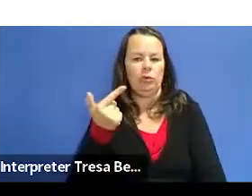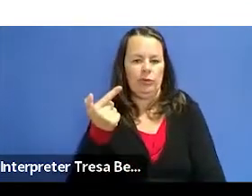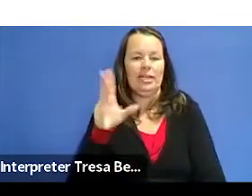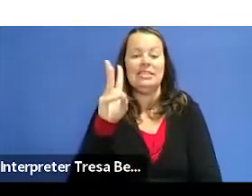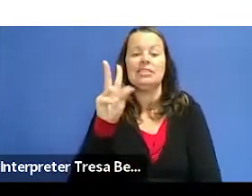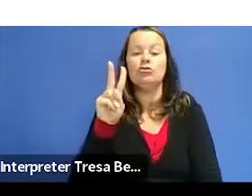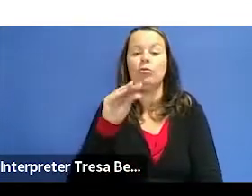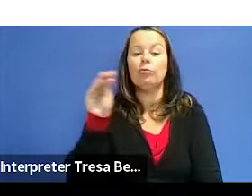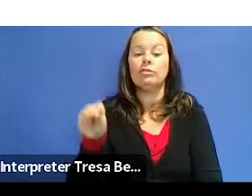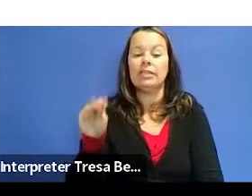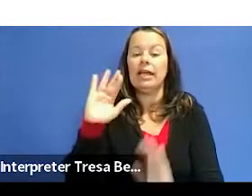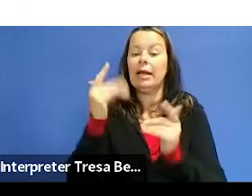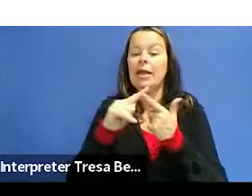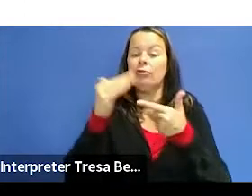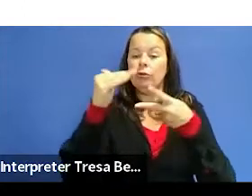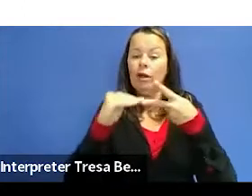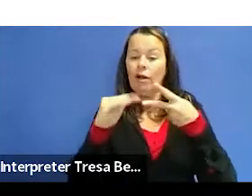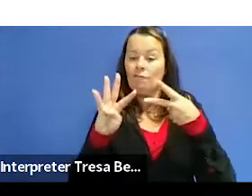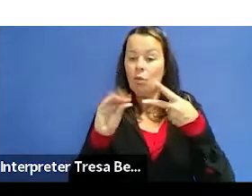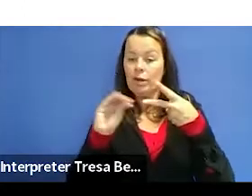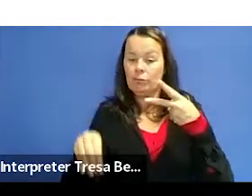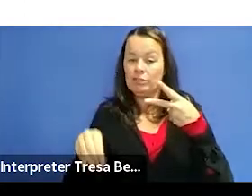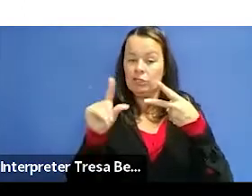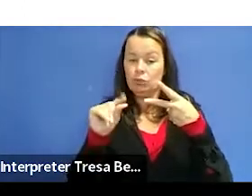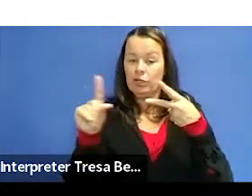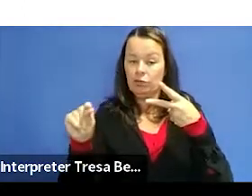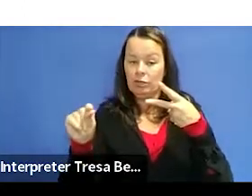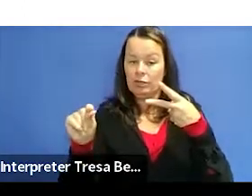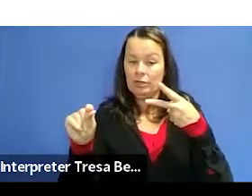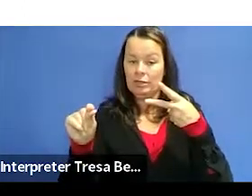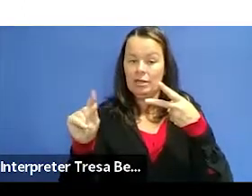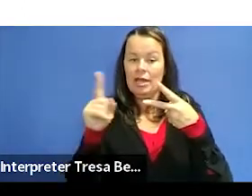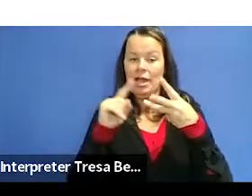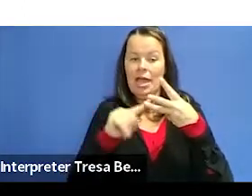Compared to the 40% in 2020 and 29% in 2019.